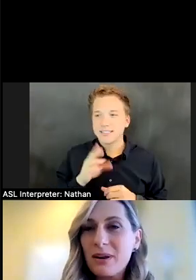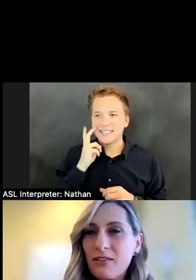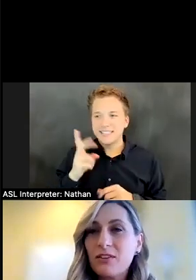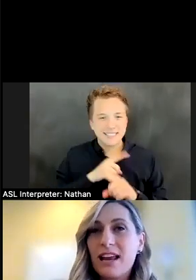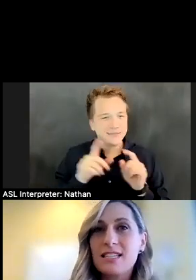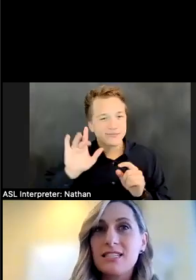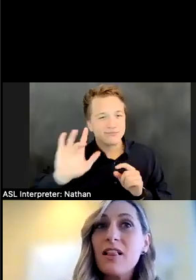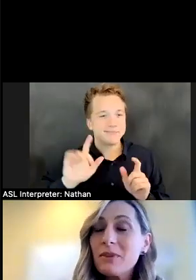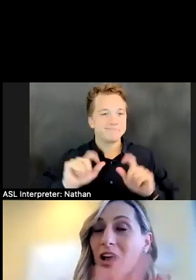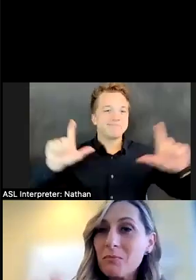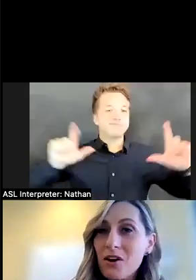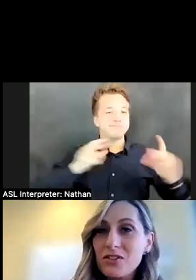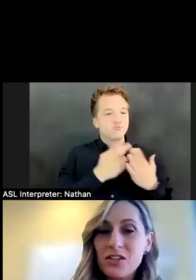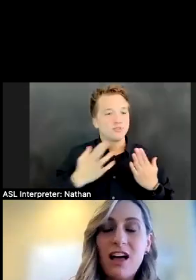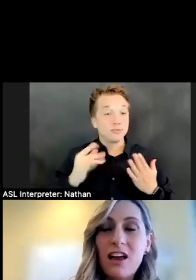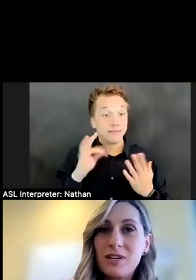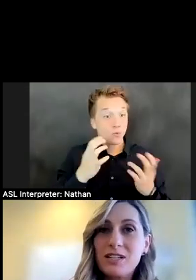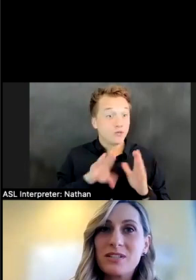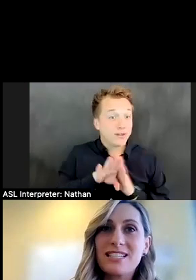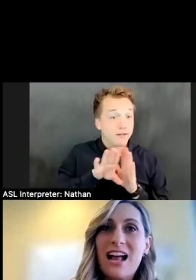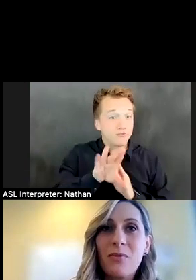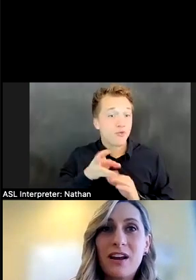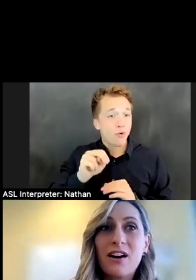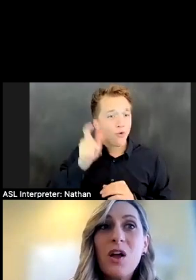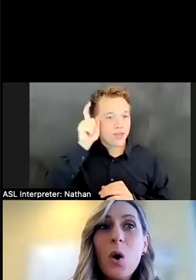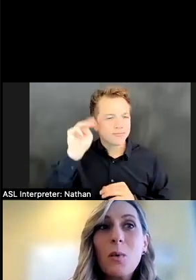are, but if you'd like to develop logic models, there are a lot of resources out there.